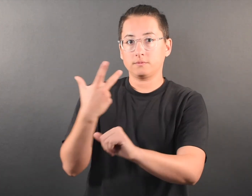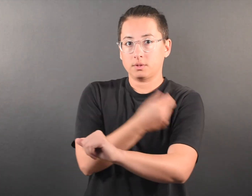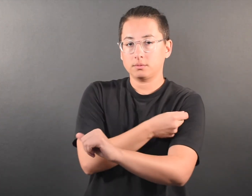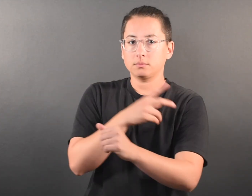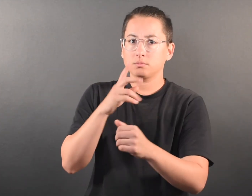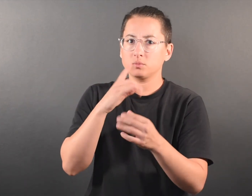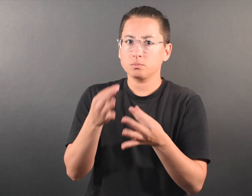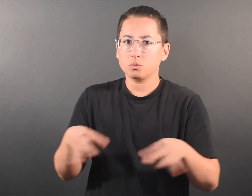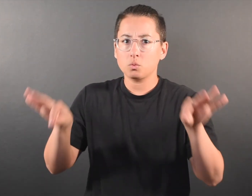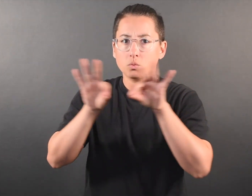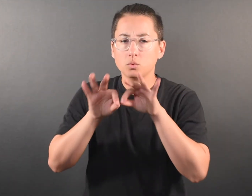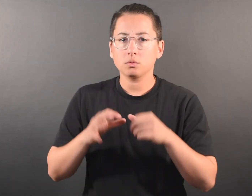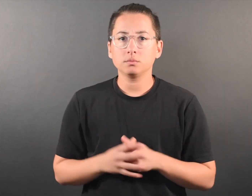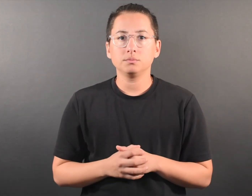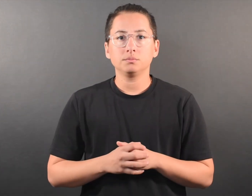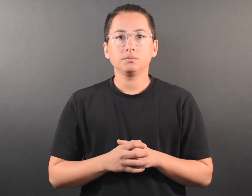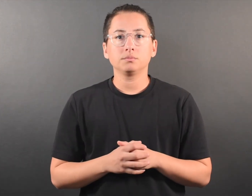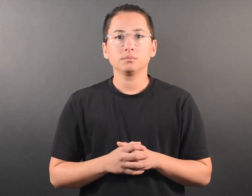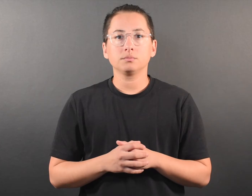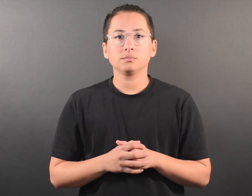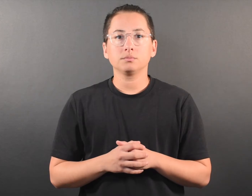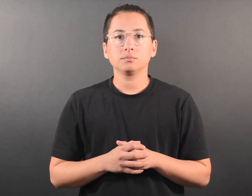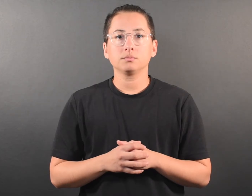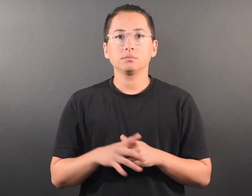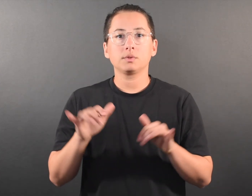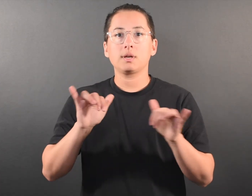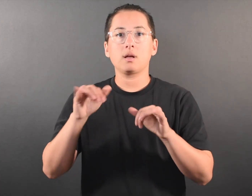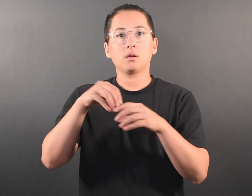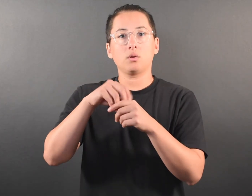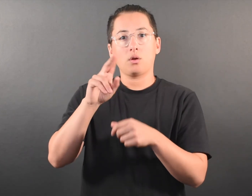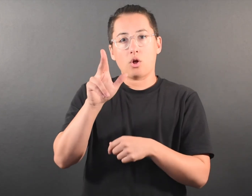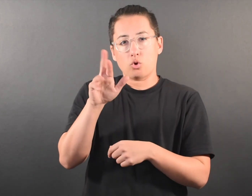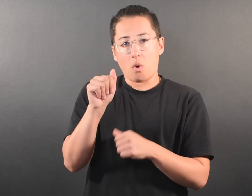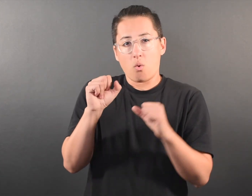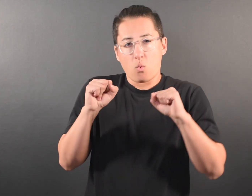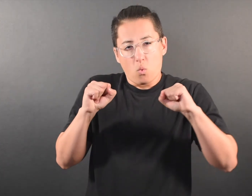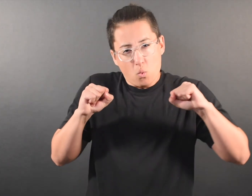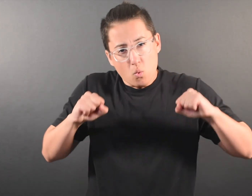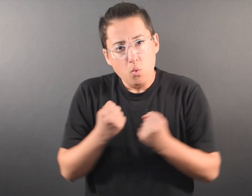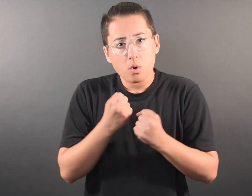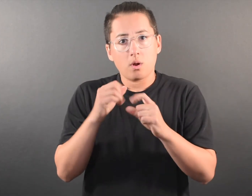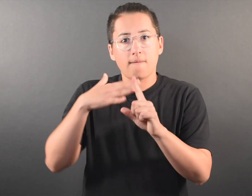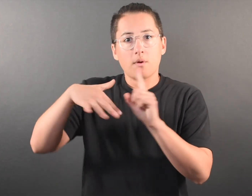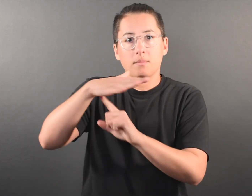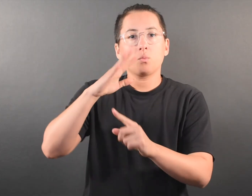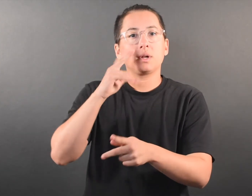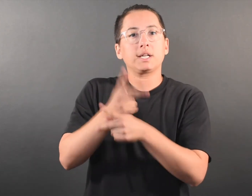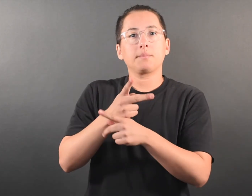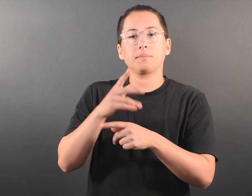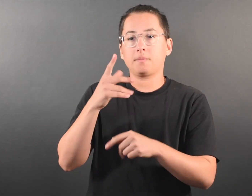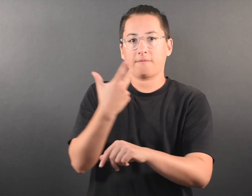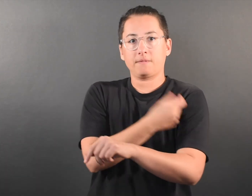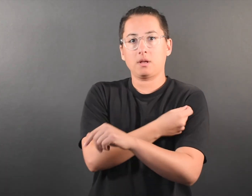like these COVID-19 vaccines, in an ultracold environment keeps them stable and safe.